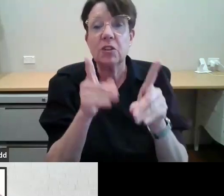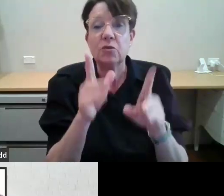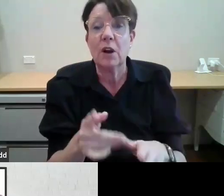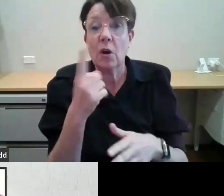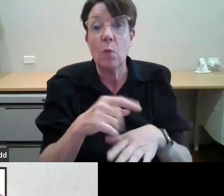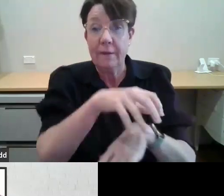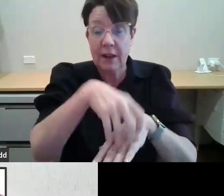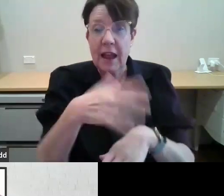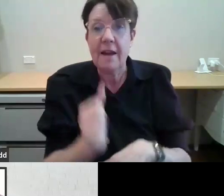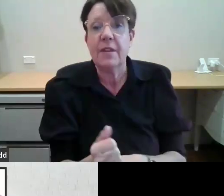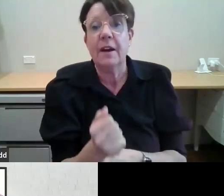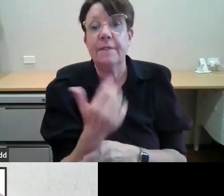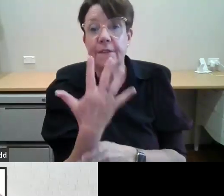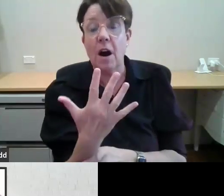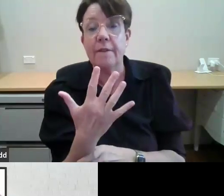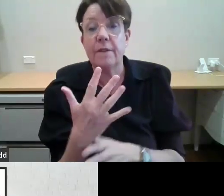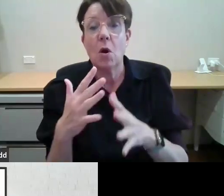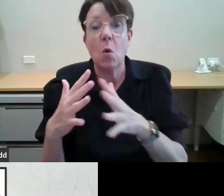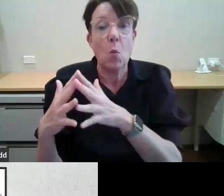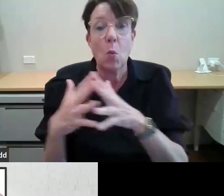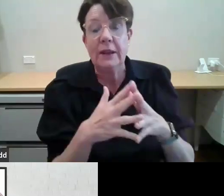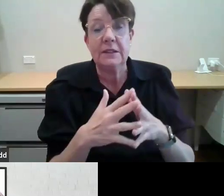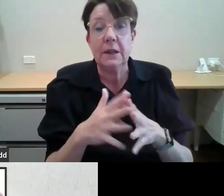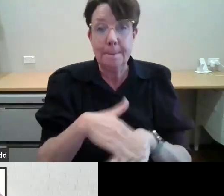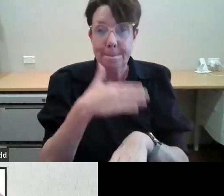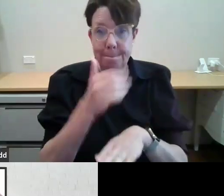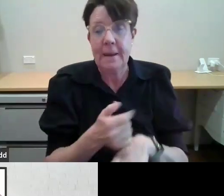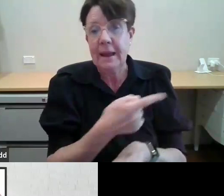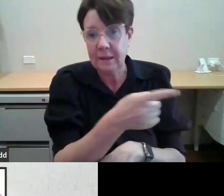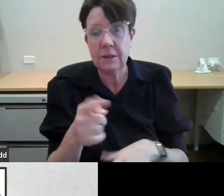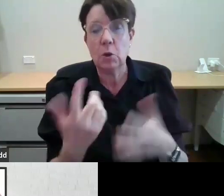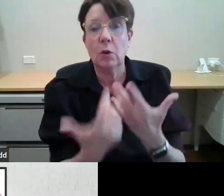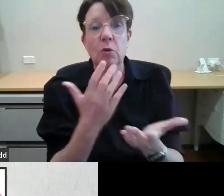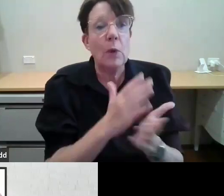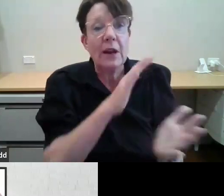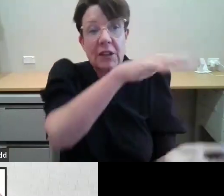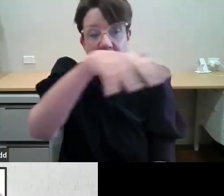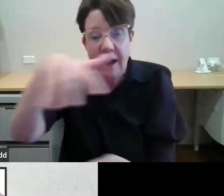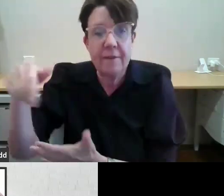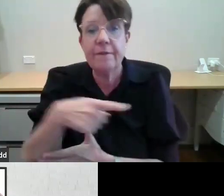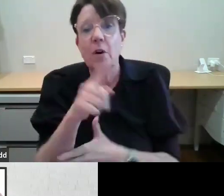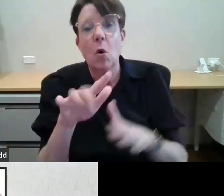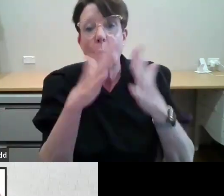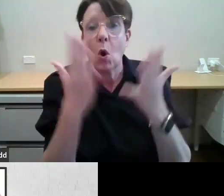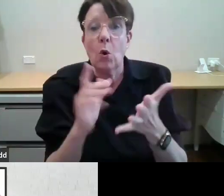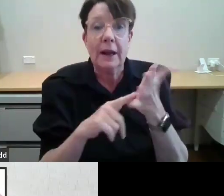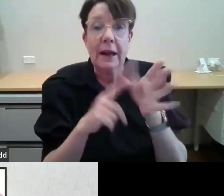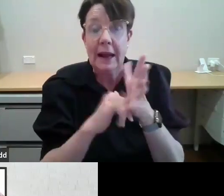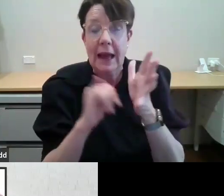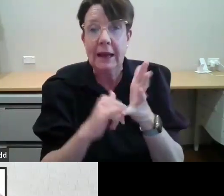and confront the world's grand challenges. He is an award-winning educator, cultural editor and commentator and he is a Fulbright